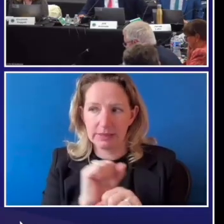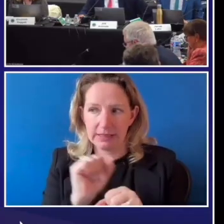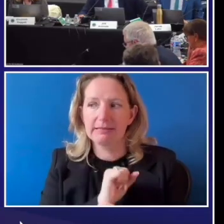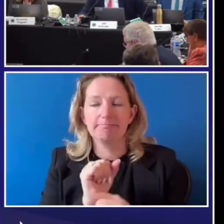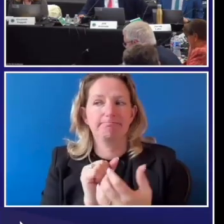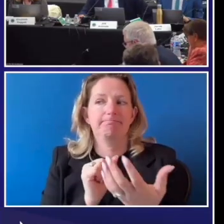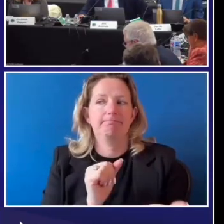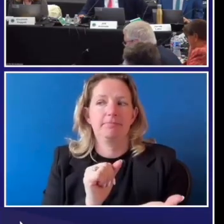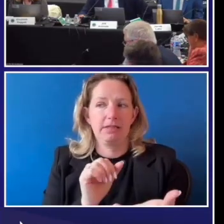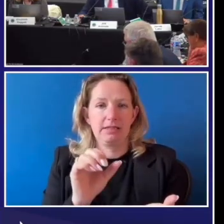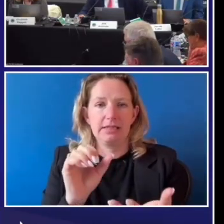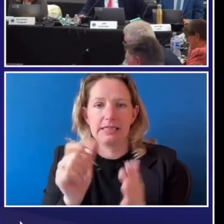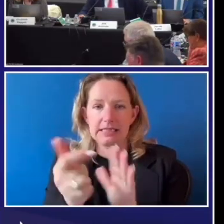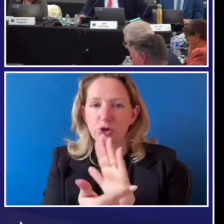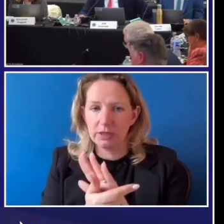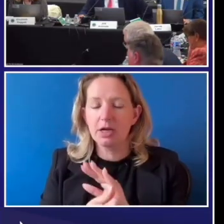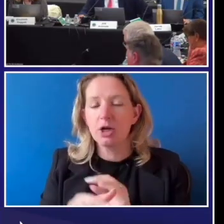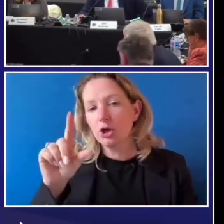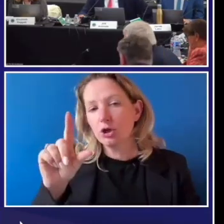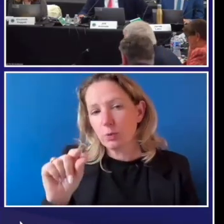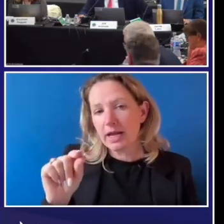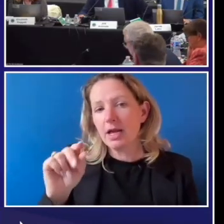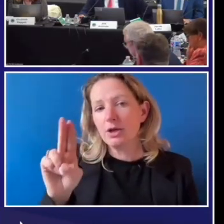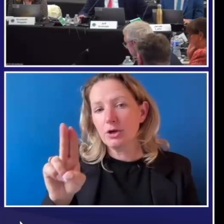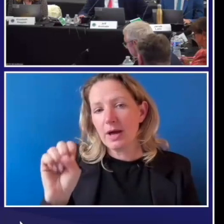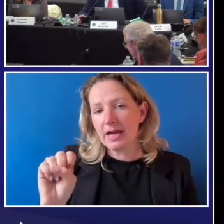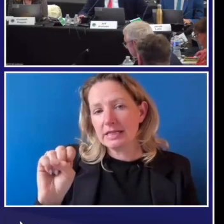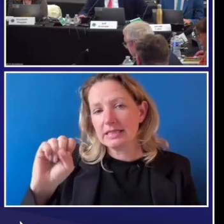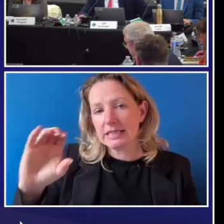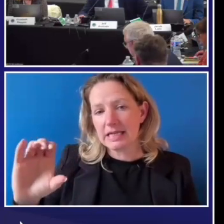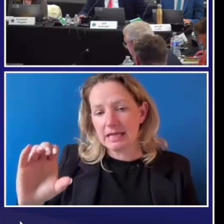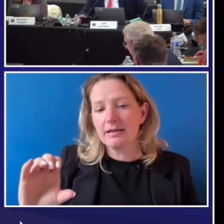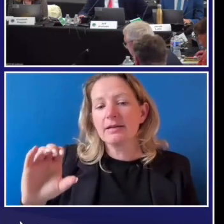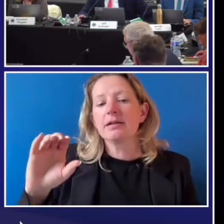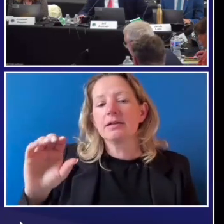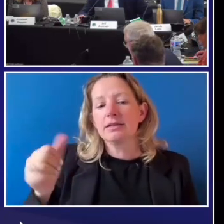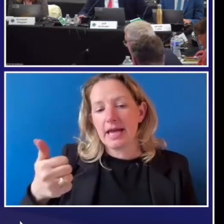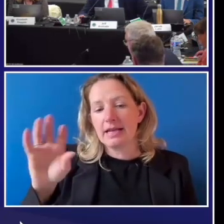It's a 20 USC to 99B section M, which is the limitation on authority is that we can,